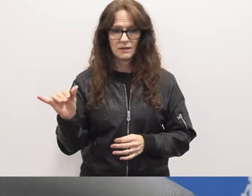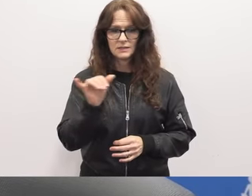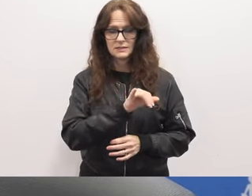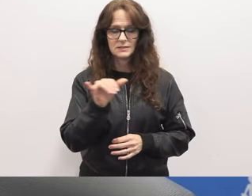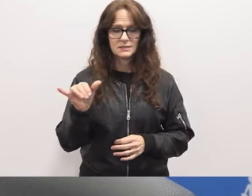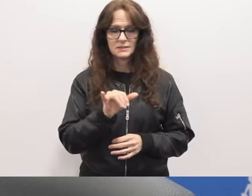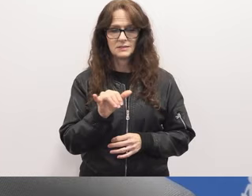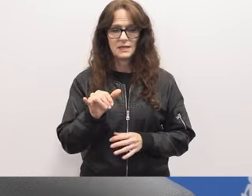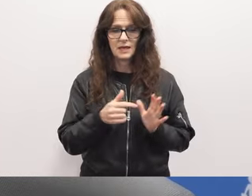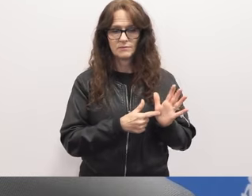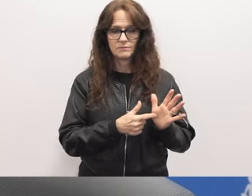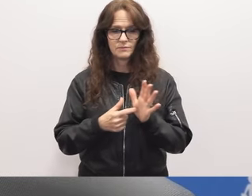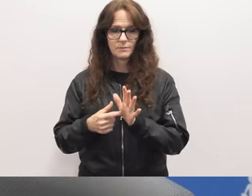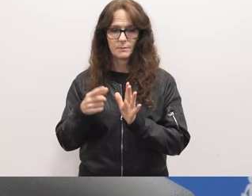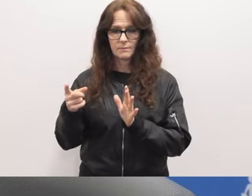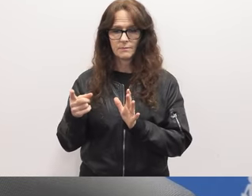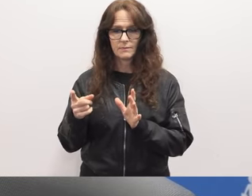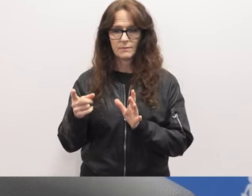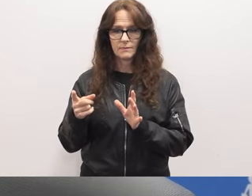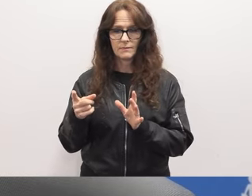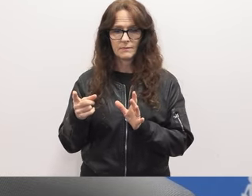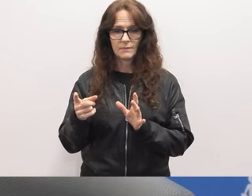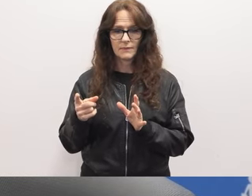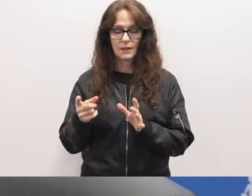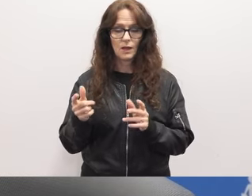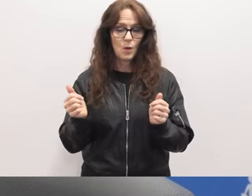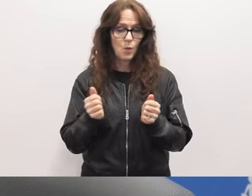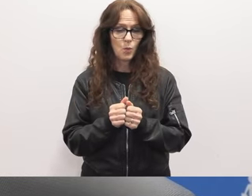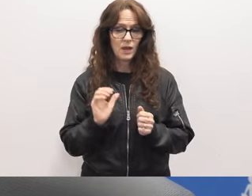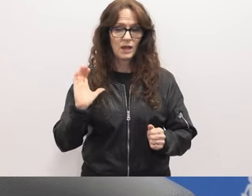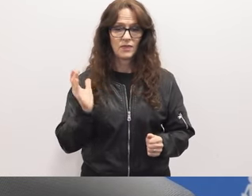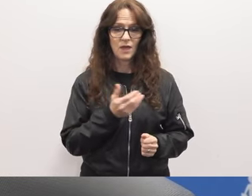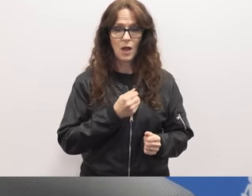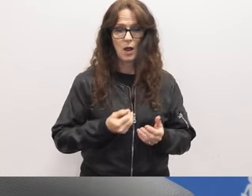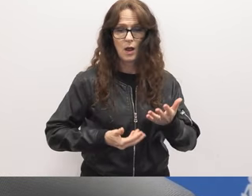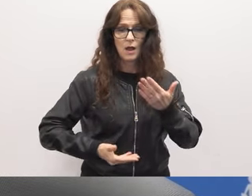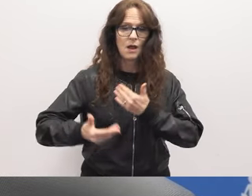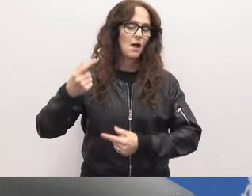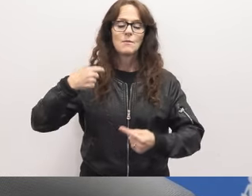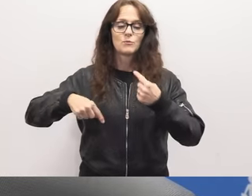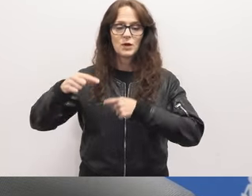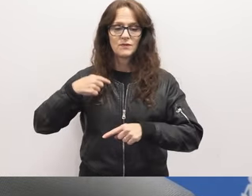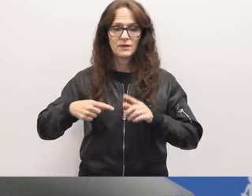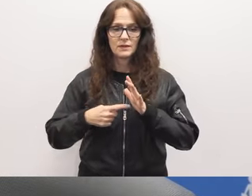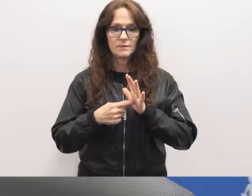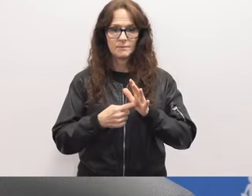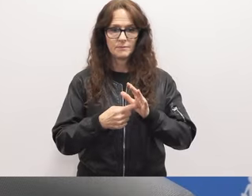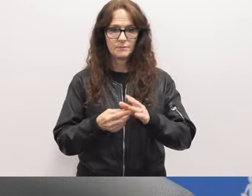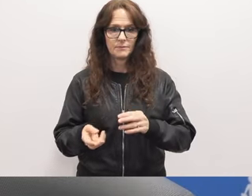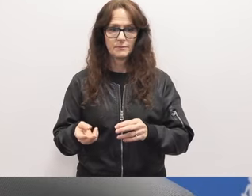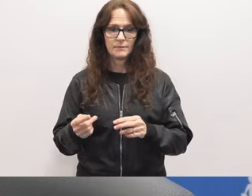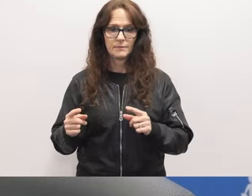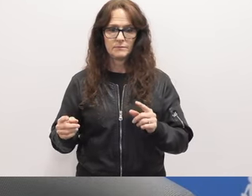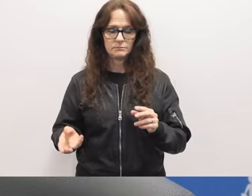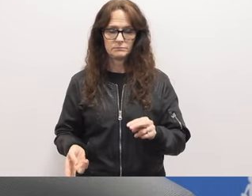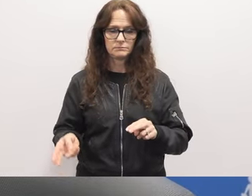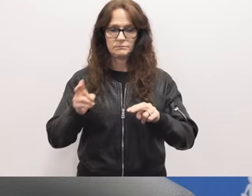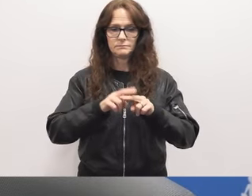that you pointed to, given that with our previous indicator, we made a significant increase in this.